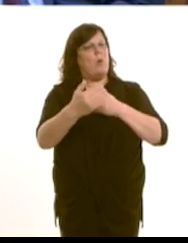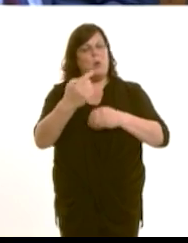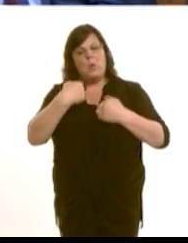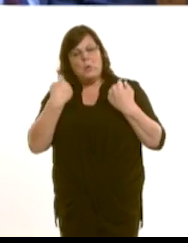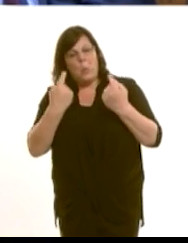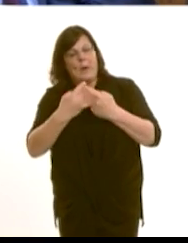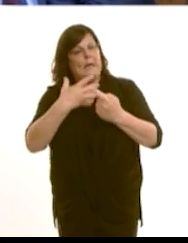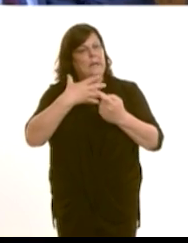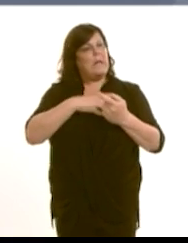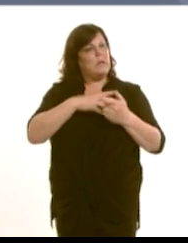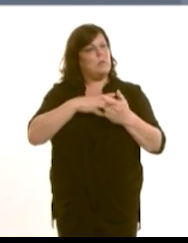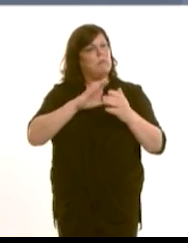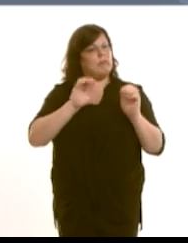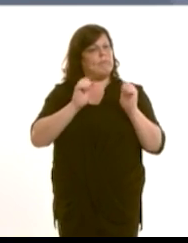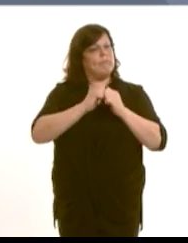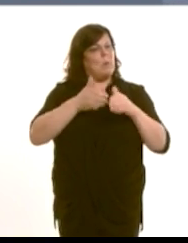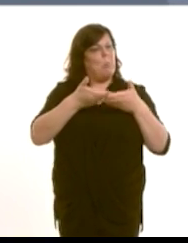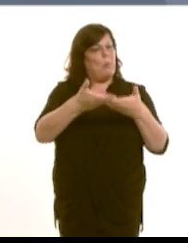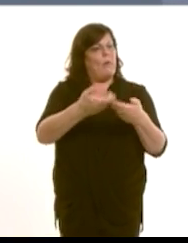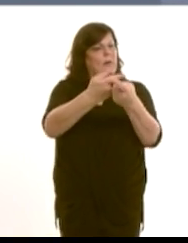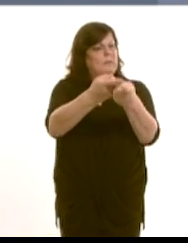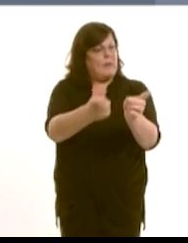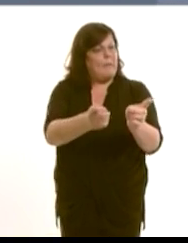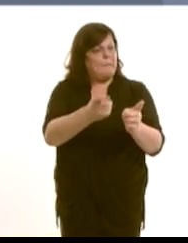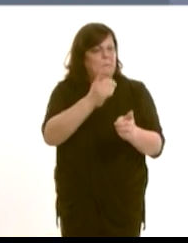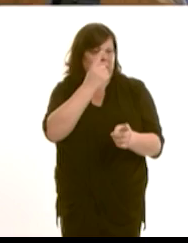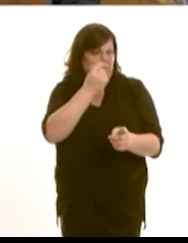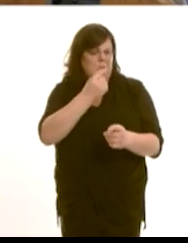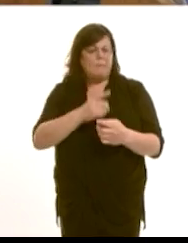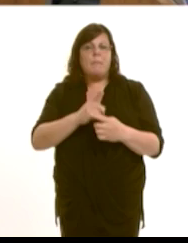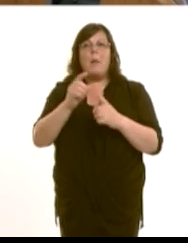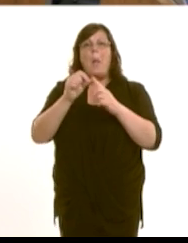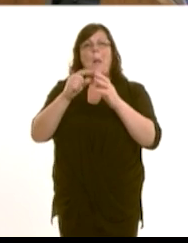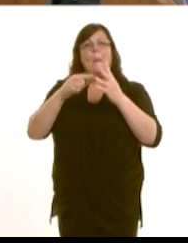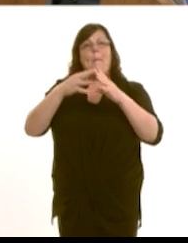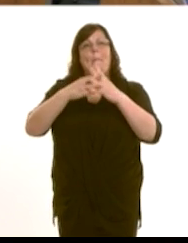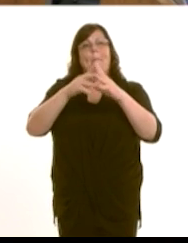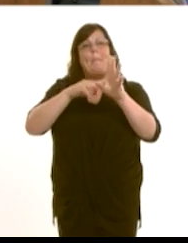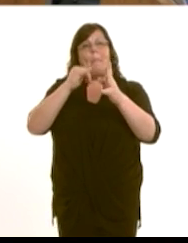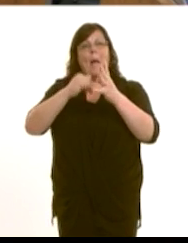Carwyn Jones: In terms of Powys as a whole, I can say that there have been six new GP